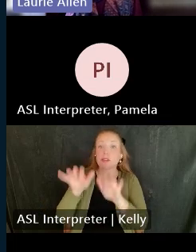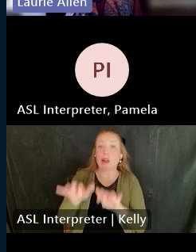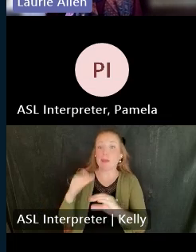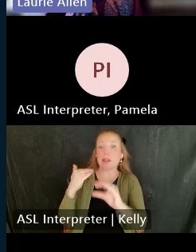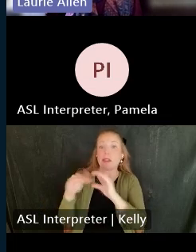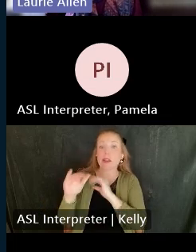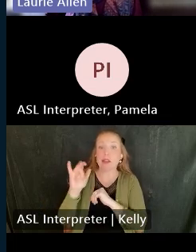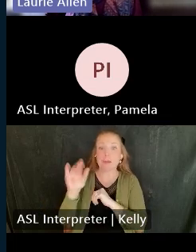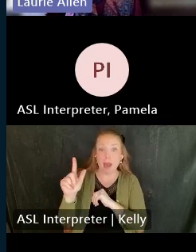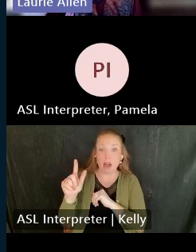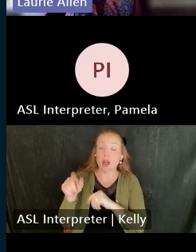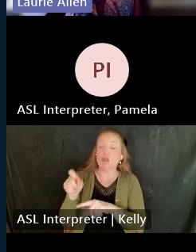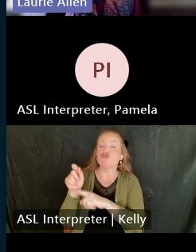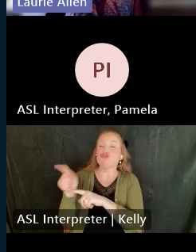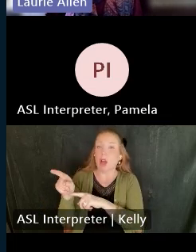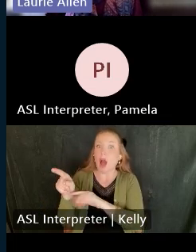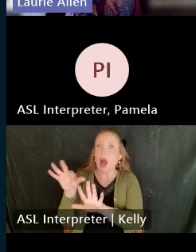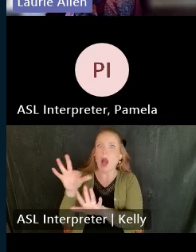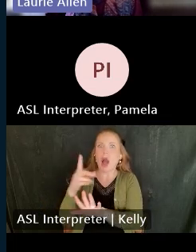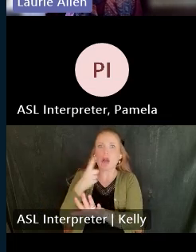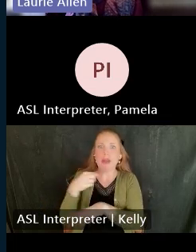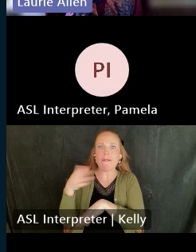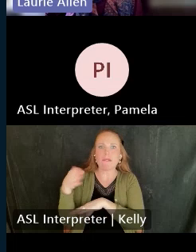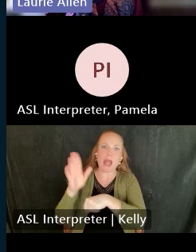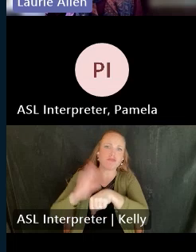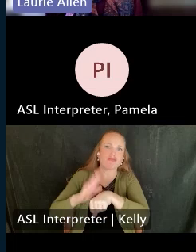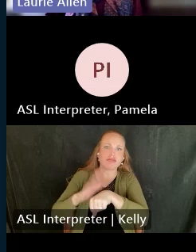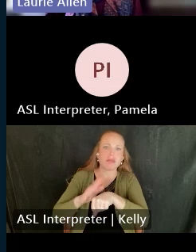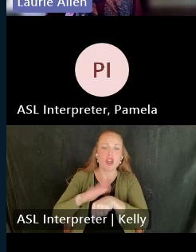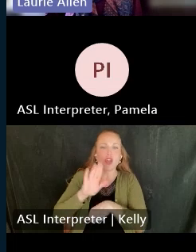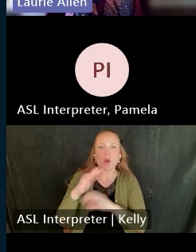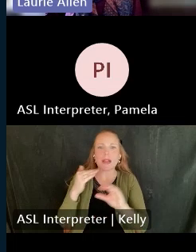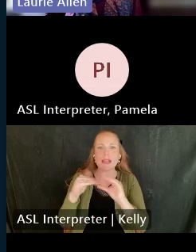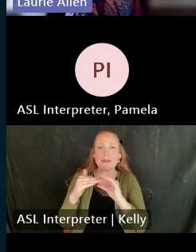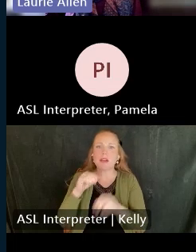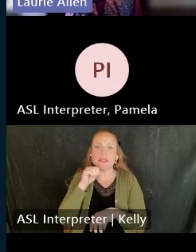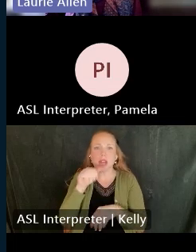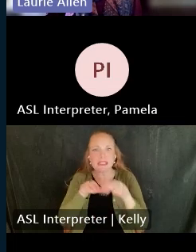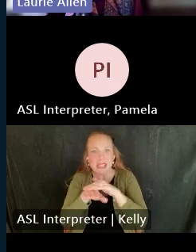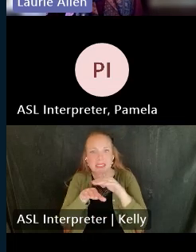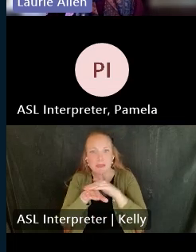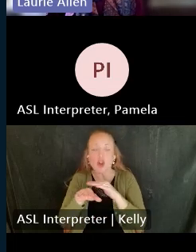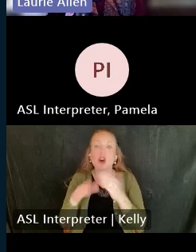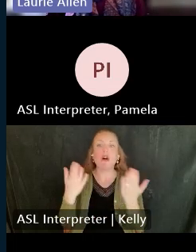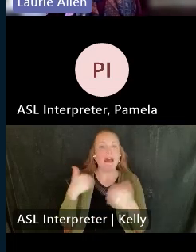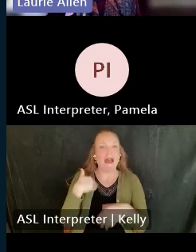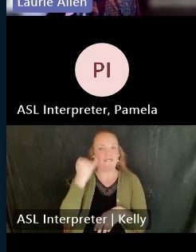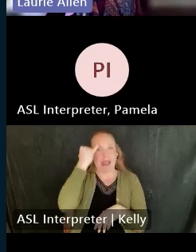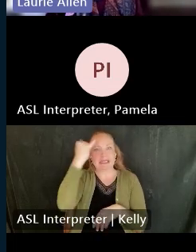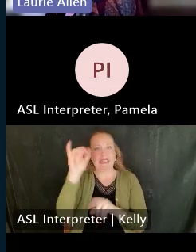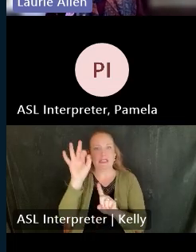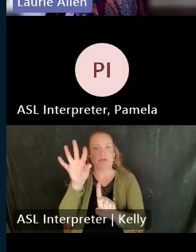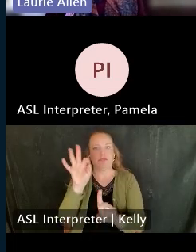tell you, “We found ways to make your email more accessible.” So that's just a great visual indicator to let you know that you've got an issue that you need to resolve.